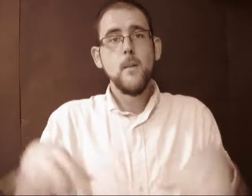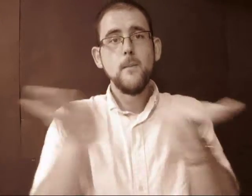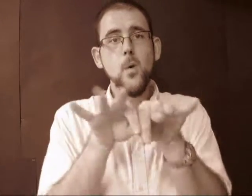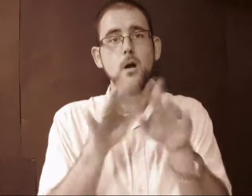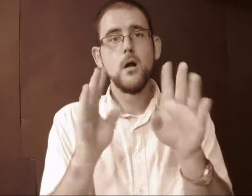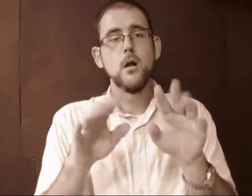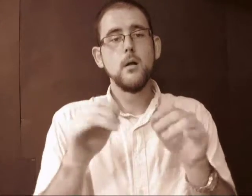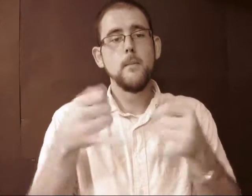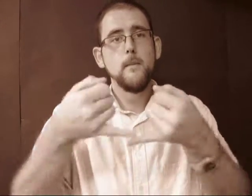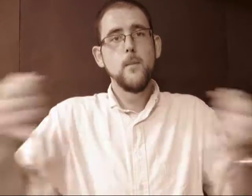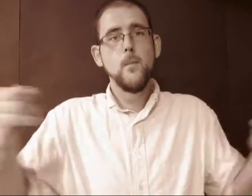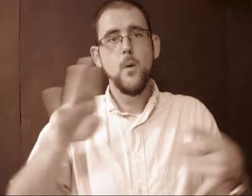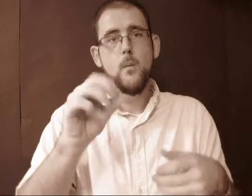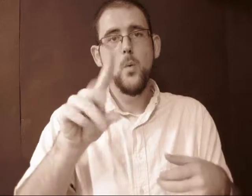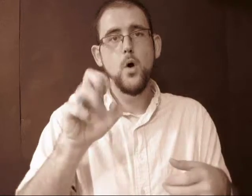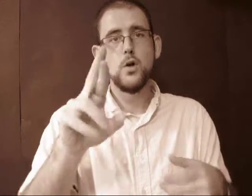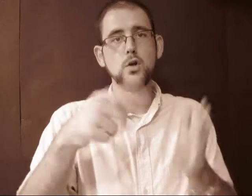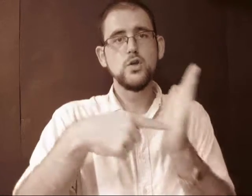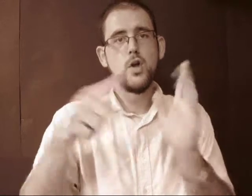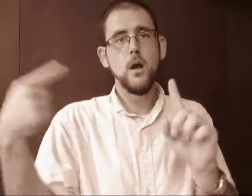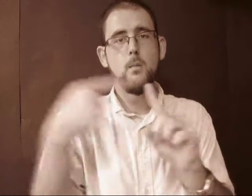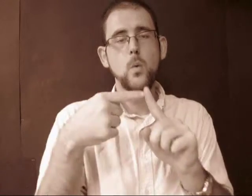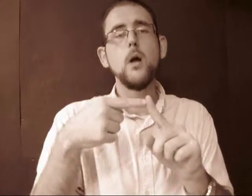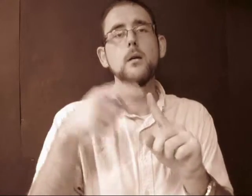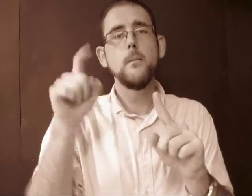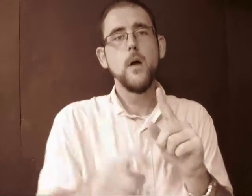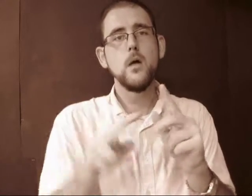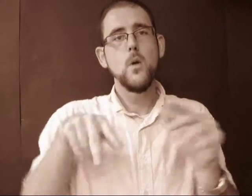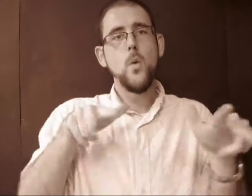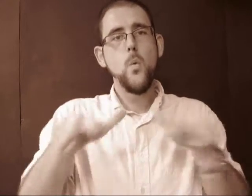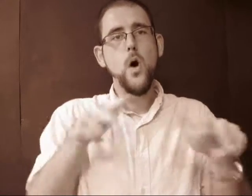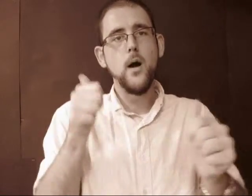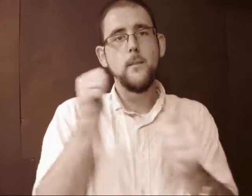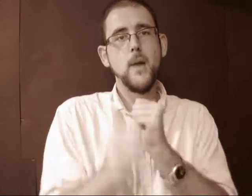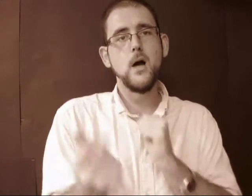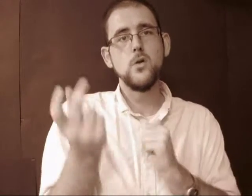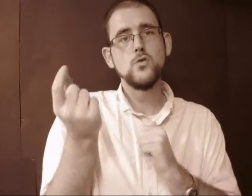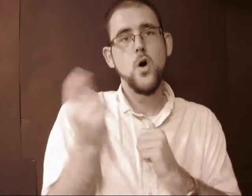The most important thing was that at the border checkpoint, they had to walk past some dogs.